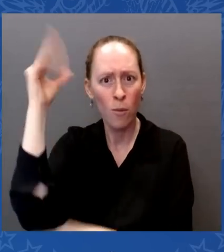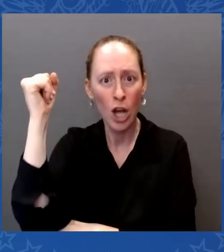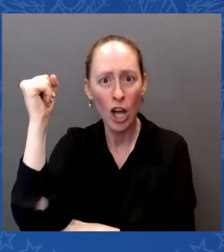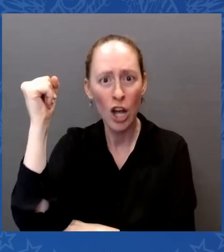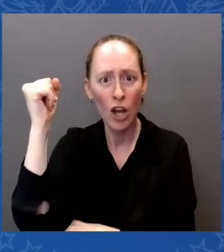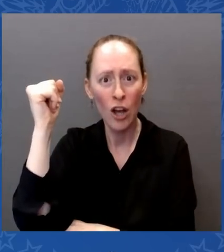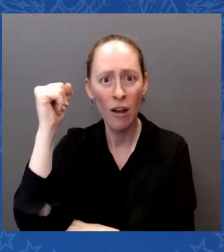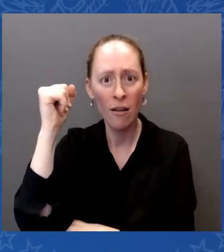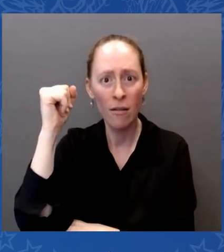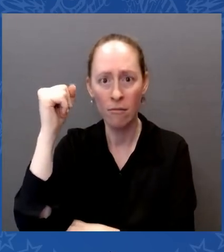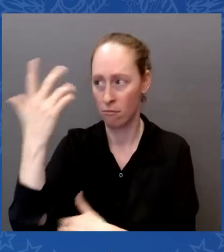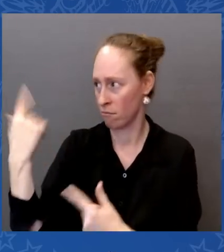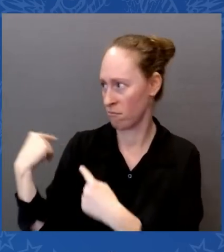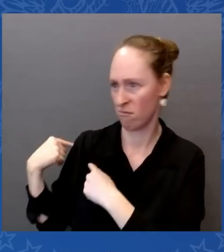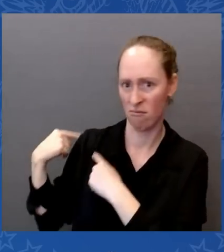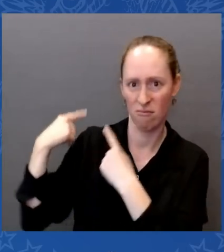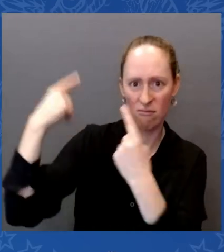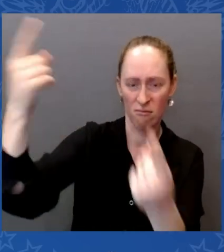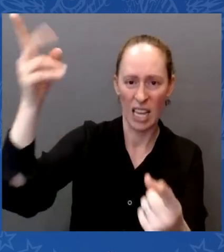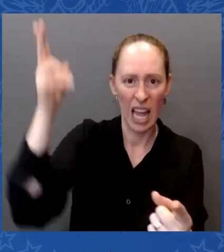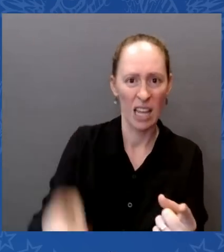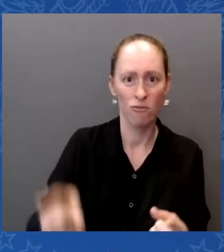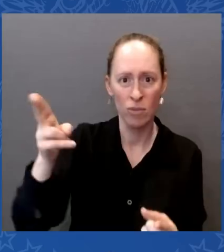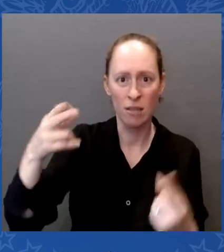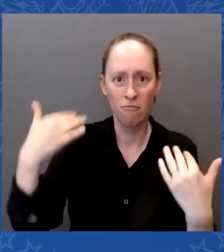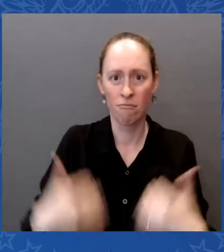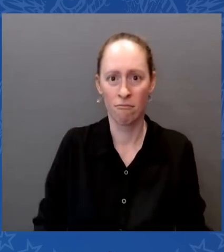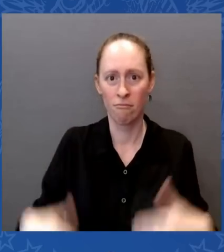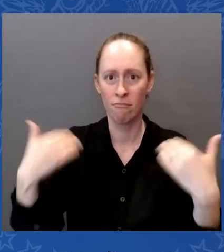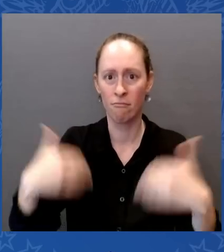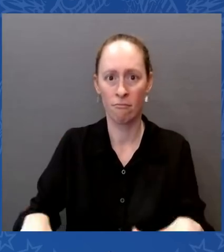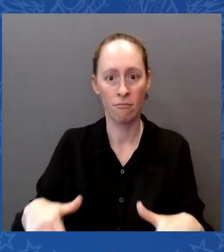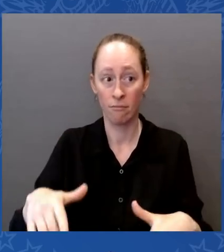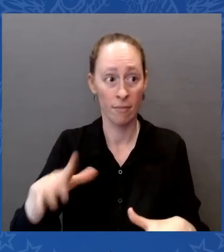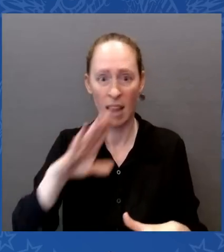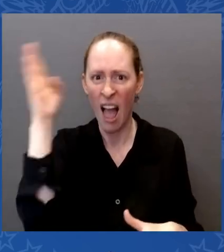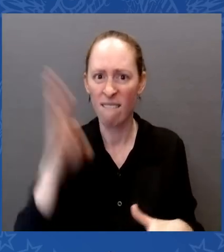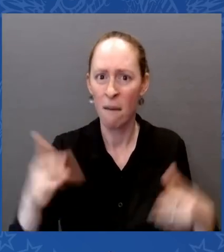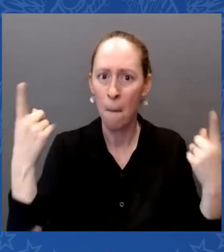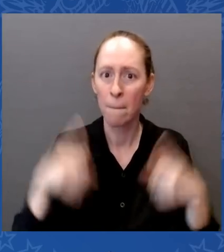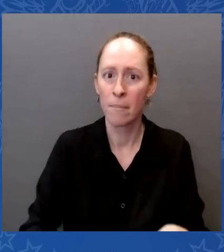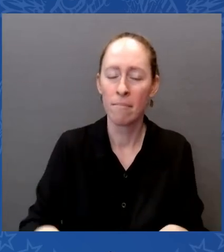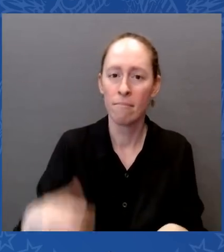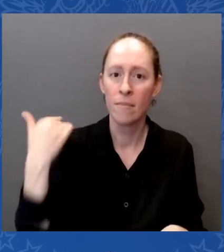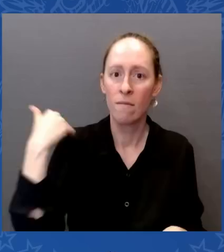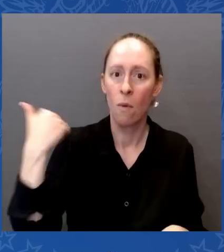Let me repeat that: the largest-ever decline in the federal deficit. Let me be clear: This record deficit reduction